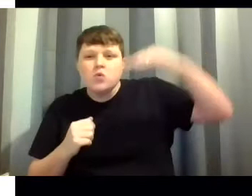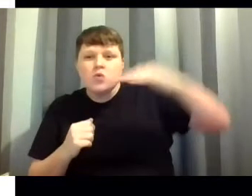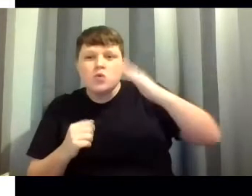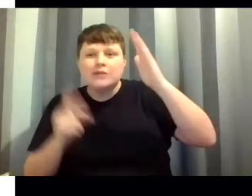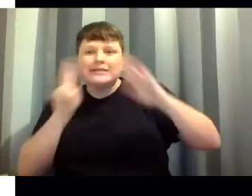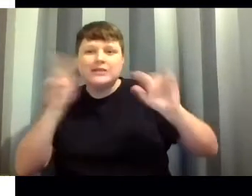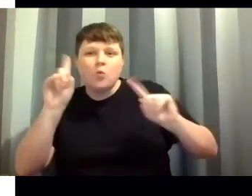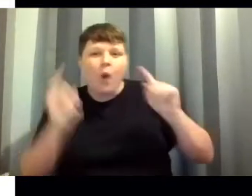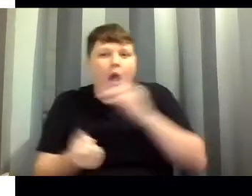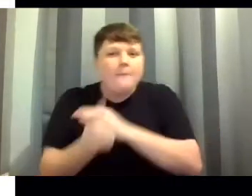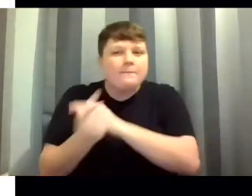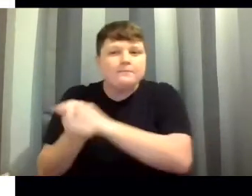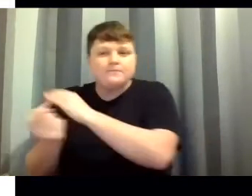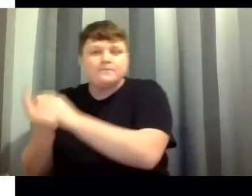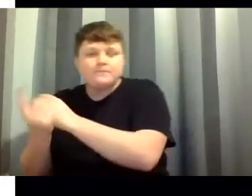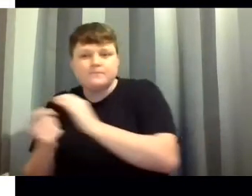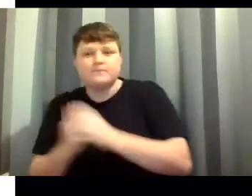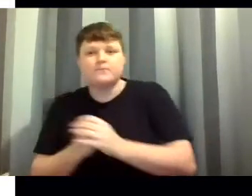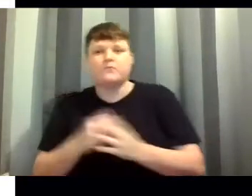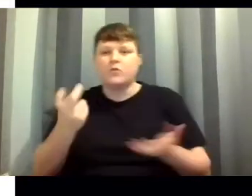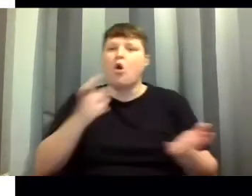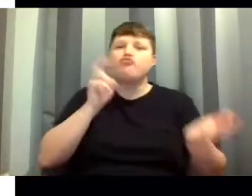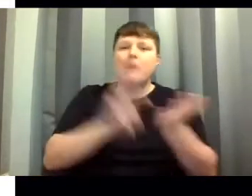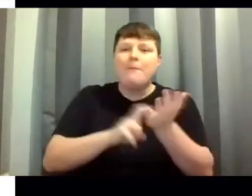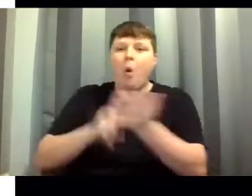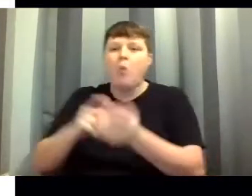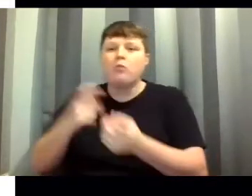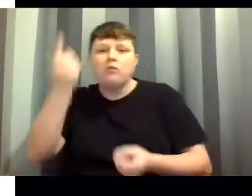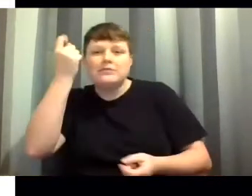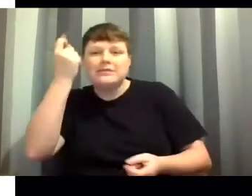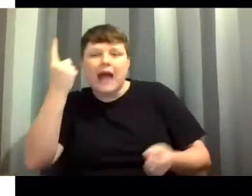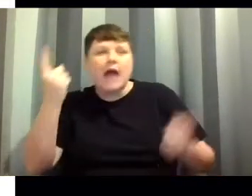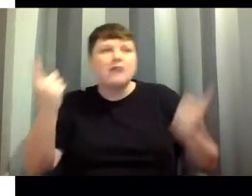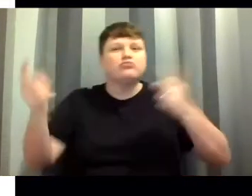lengthy reports about understanding climate change and warning about future climate change